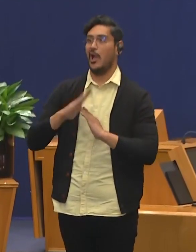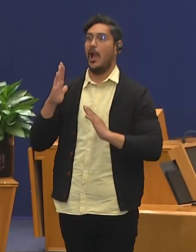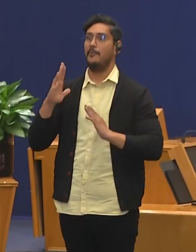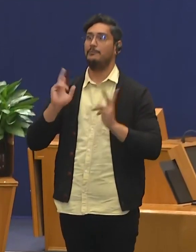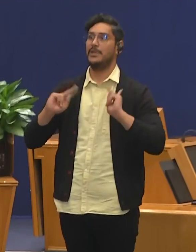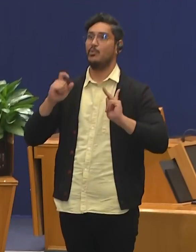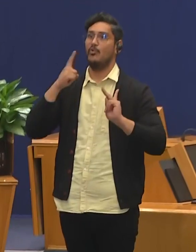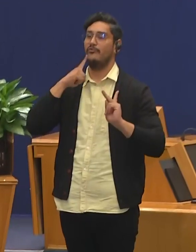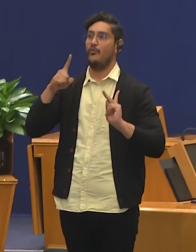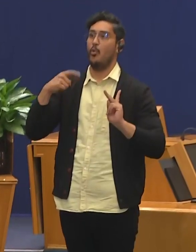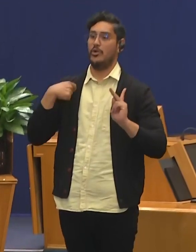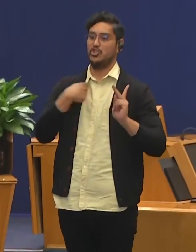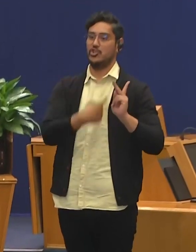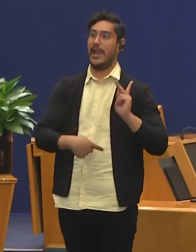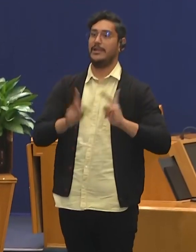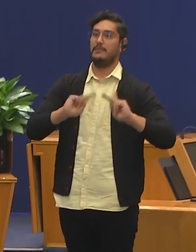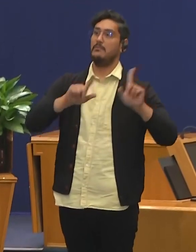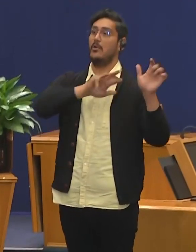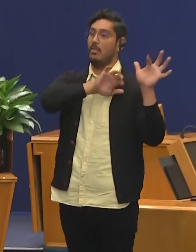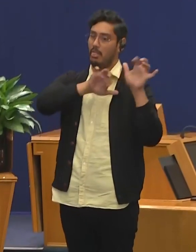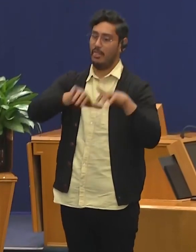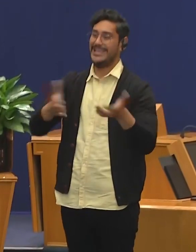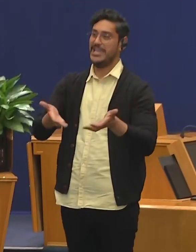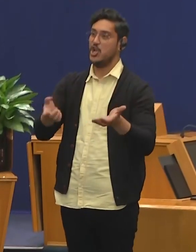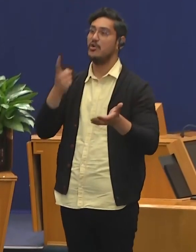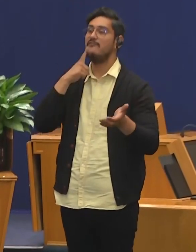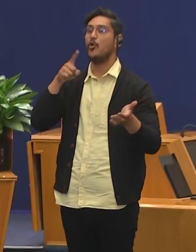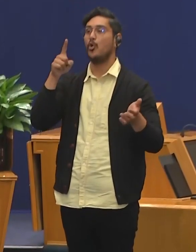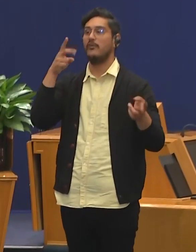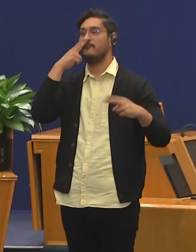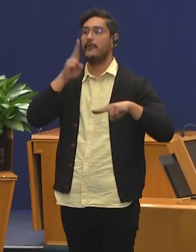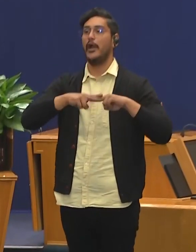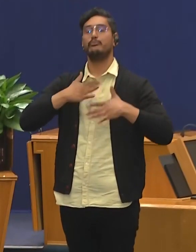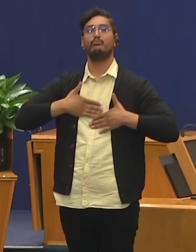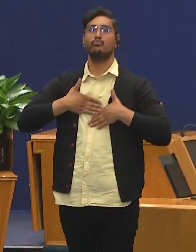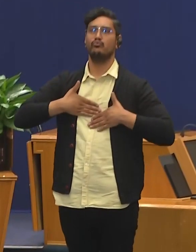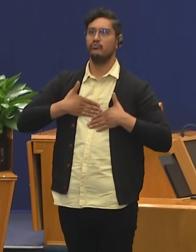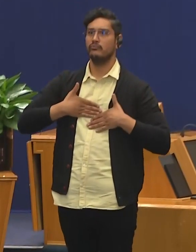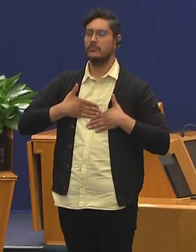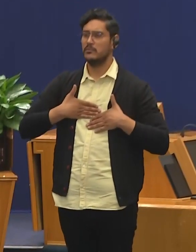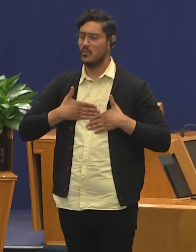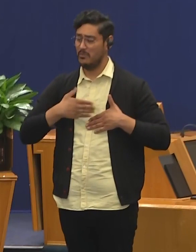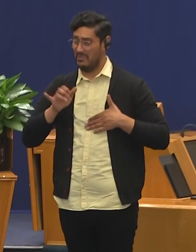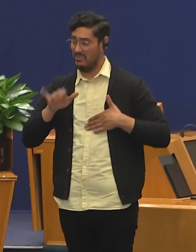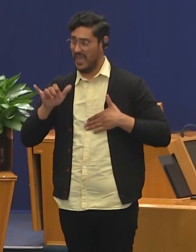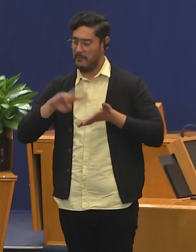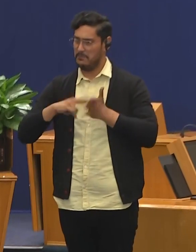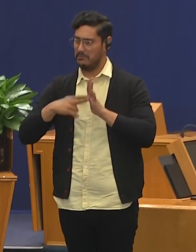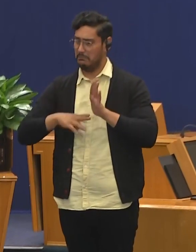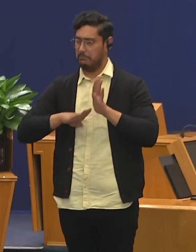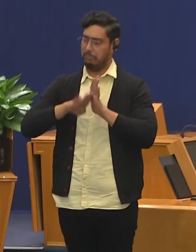WE ARE THE NUMBER ONE SOURCE OF CHINESE TOURISTS THAT WE MIGHT